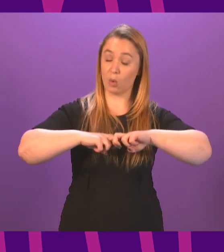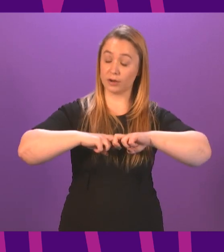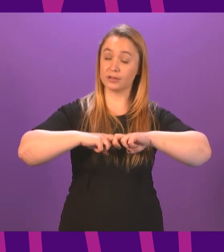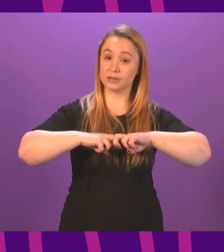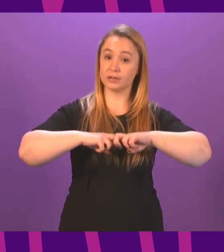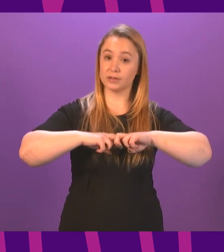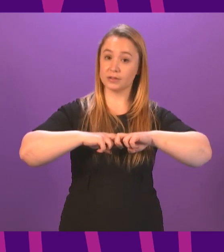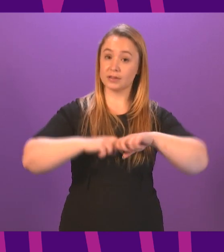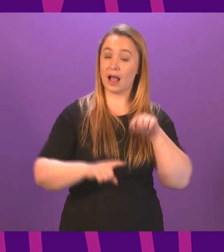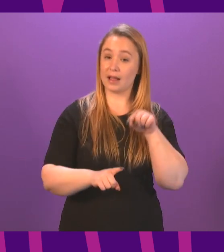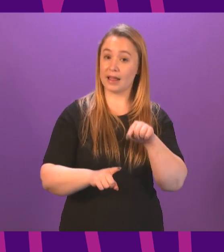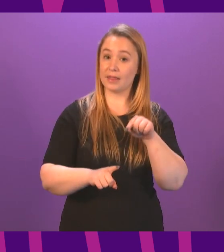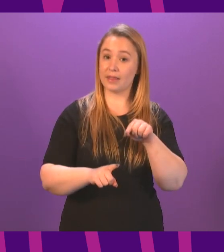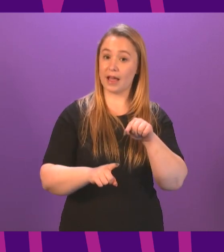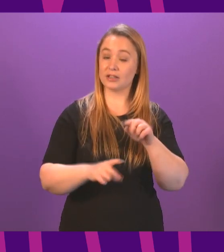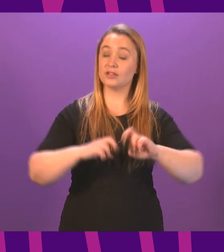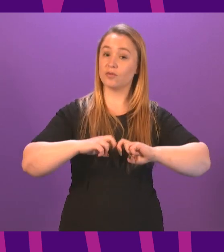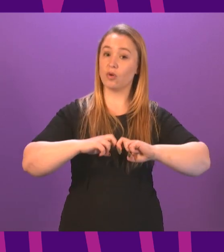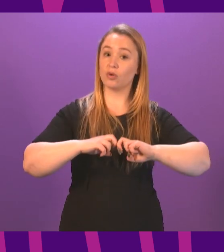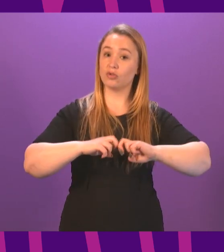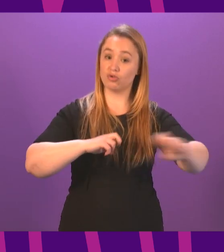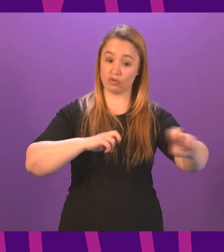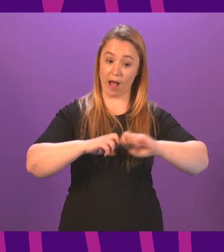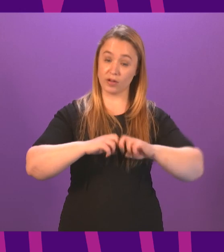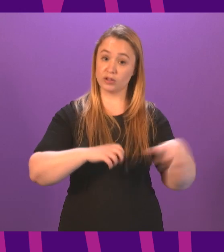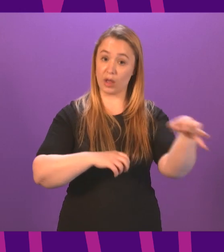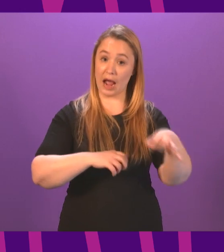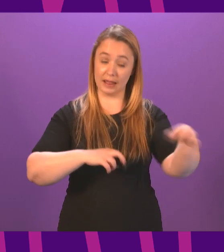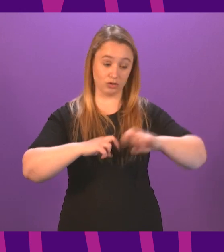to travel to the islands—one of the things that we discussed around Christmas generally,